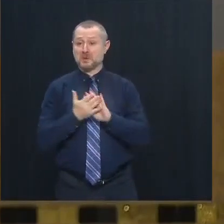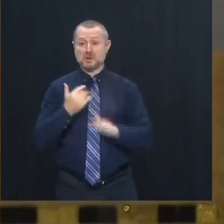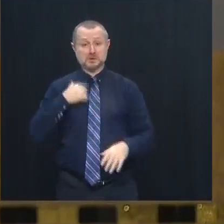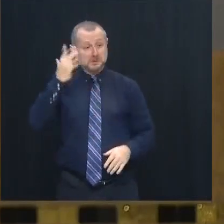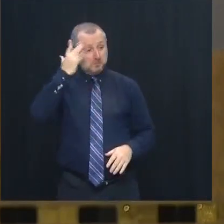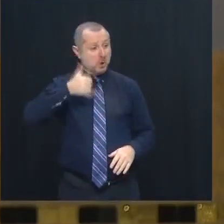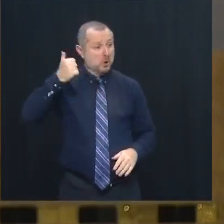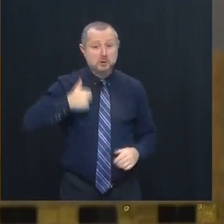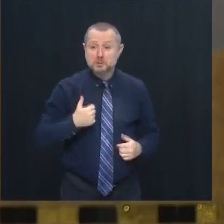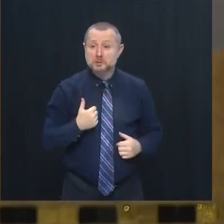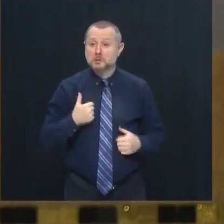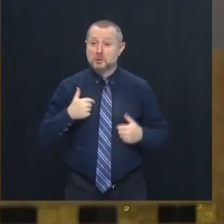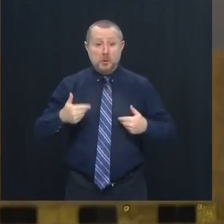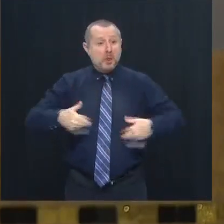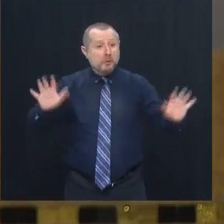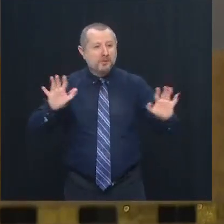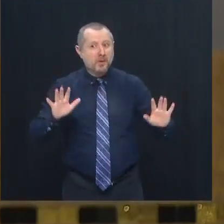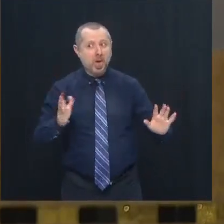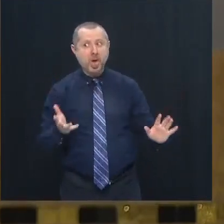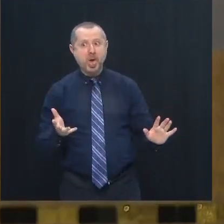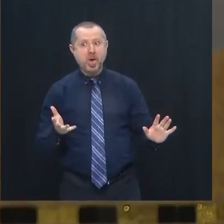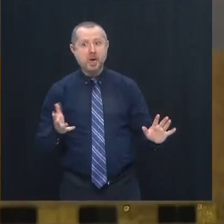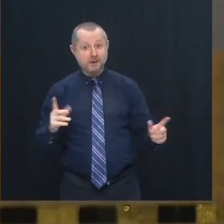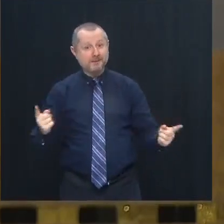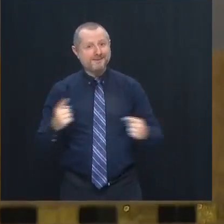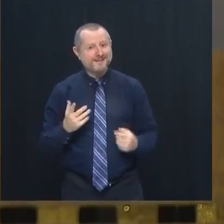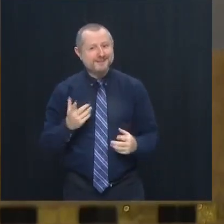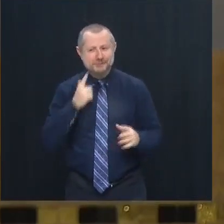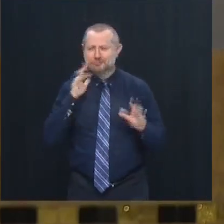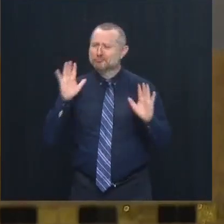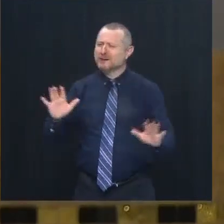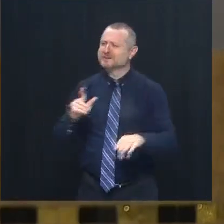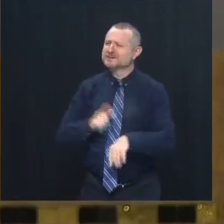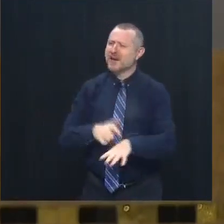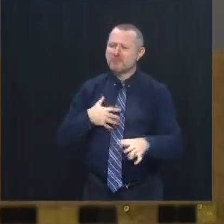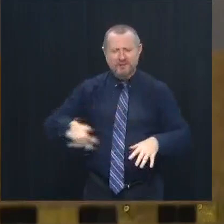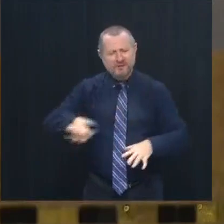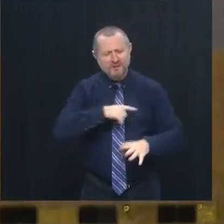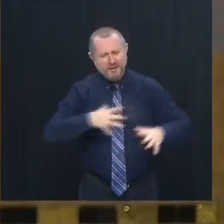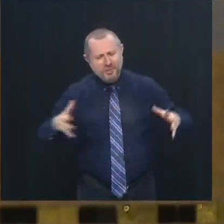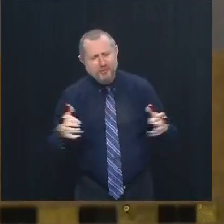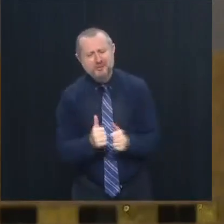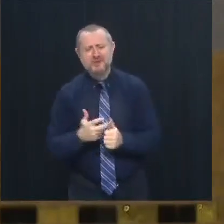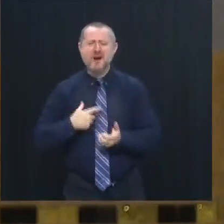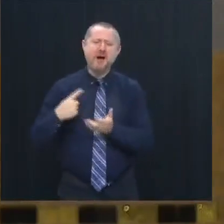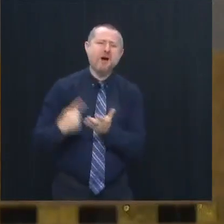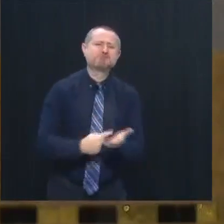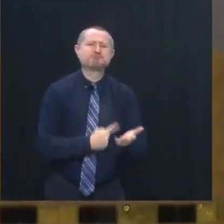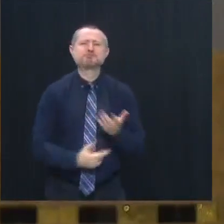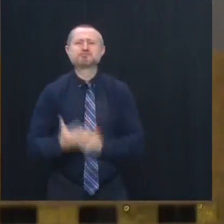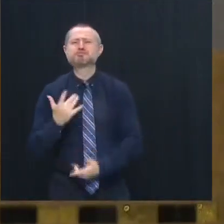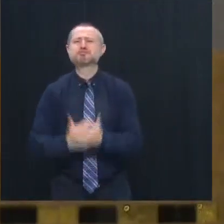THE NEST. APPARENTLY DAD HAD GOTTEN A LITTLE BIT SMARTER WHILE THEY WERE GONE.